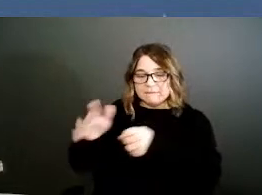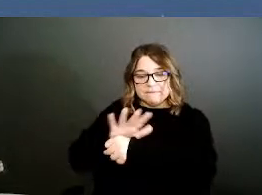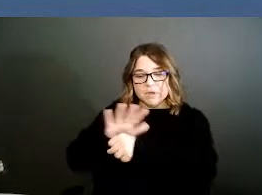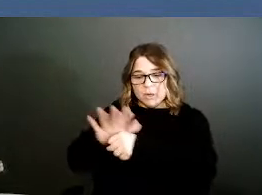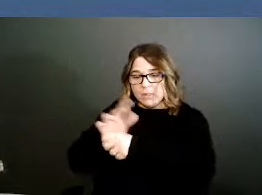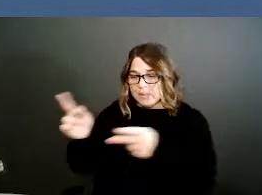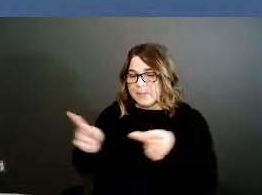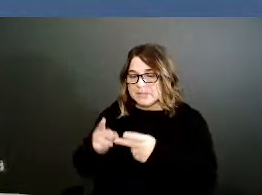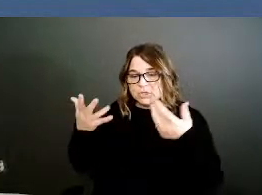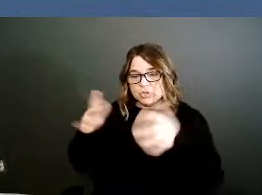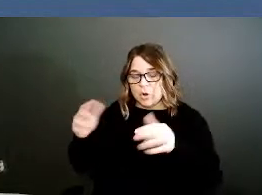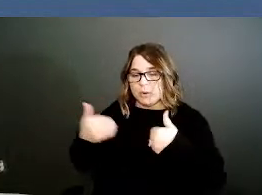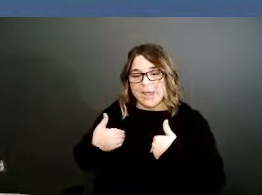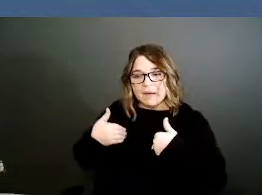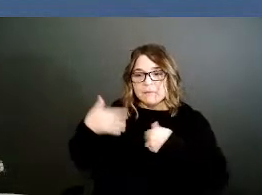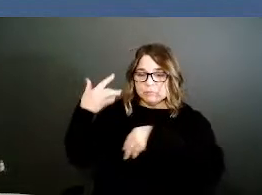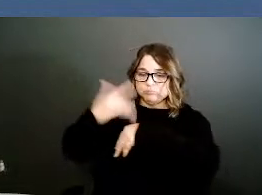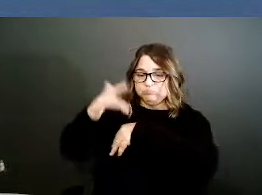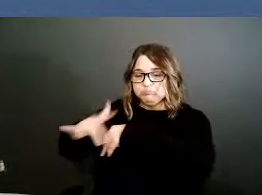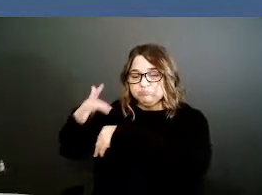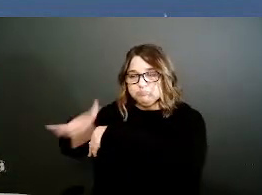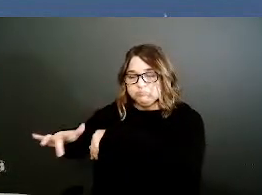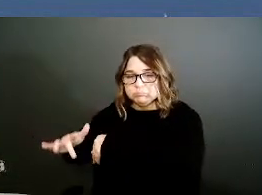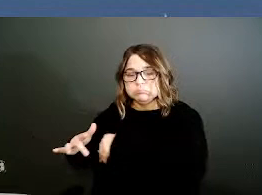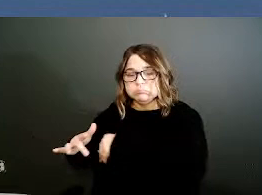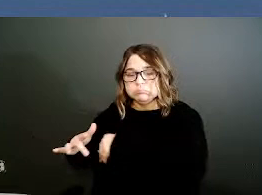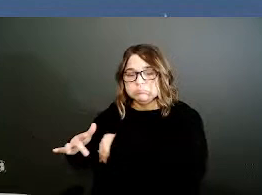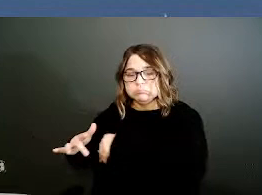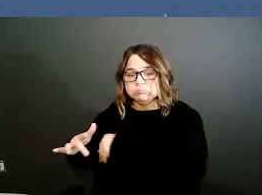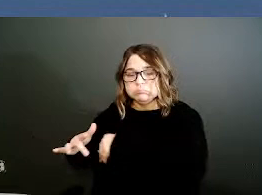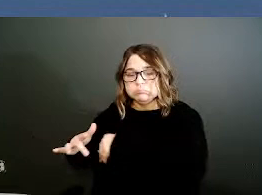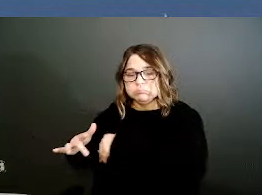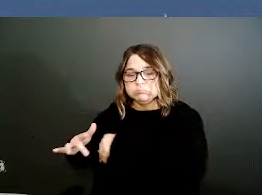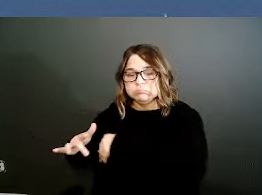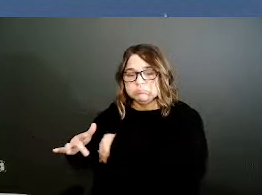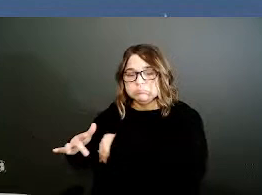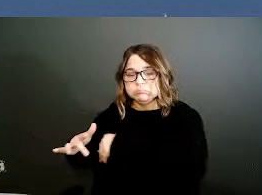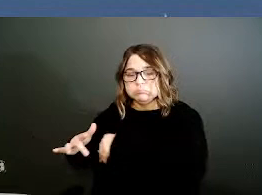DURING THE MAYOR'S TIME, OVERSEEING THE POLICE THE DEPARTMENT HAS FAILED IN RECRUITING AND RETAINING.